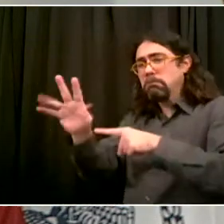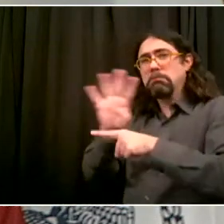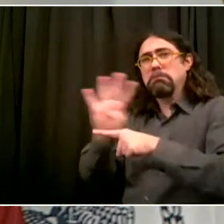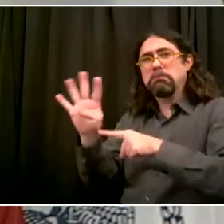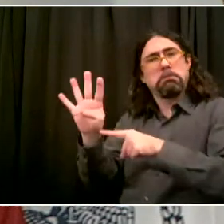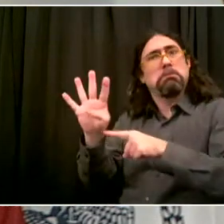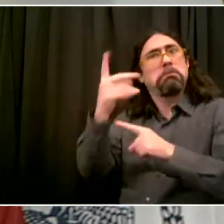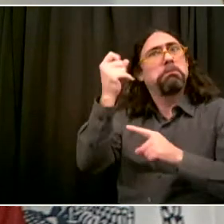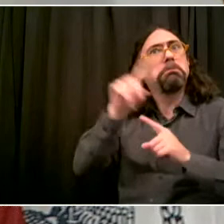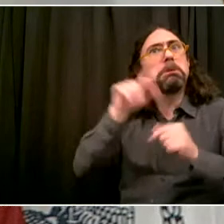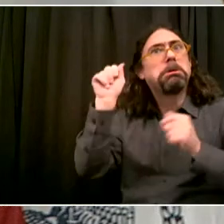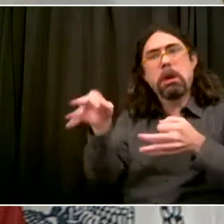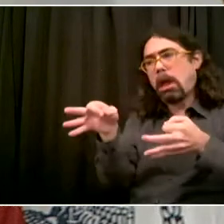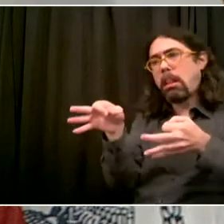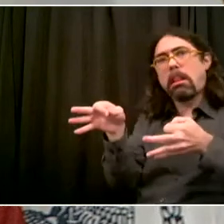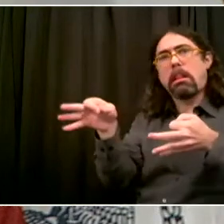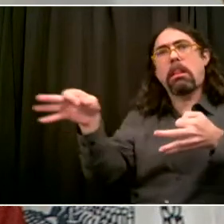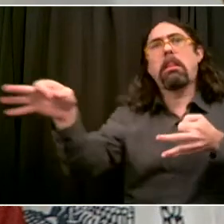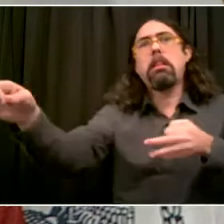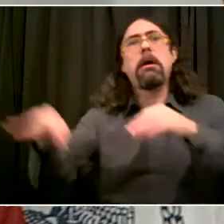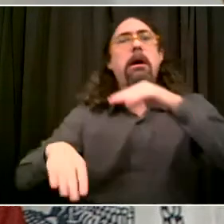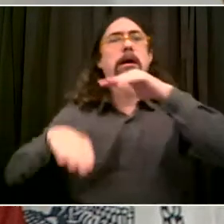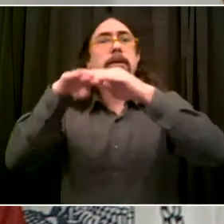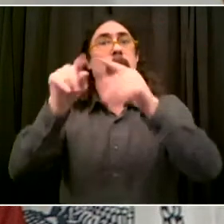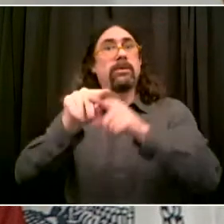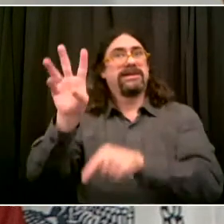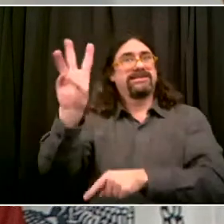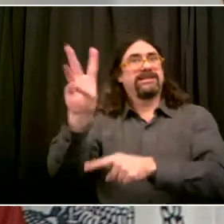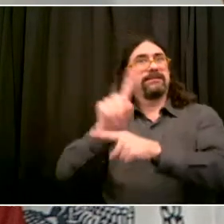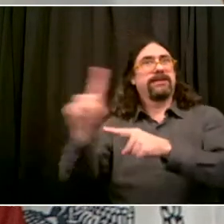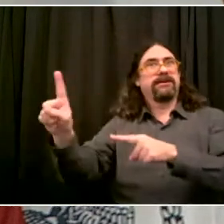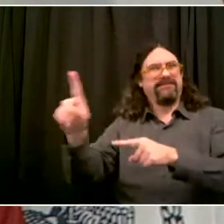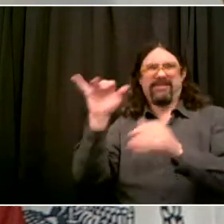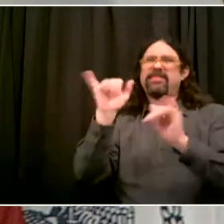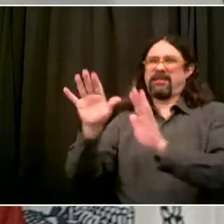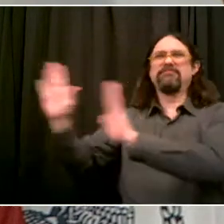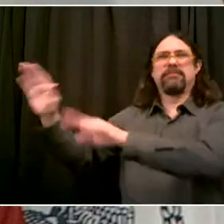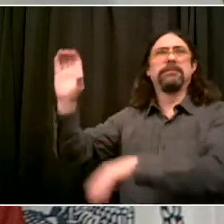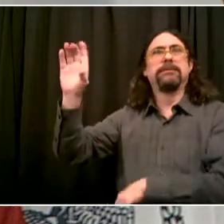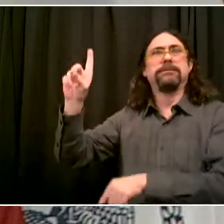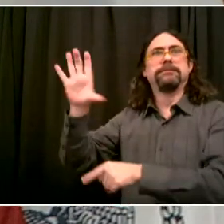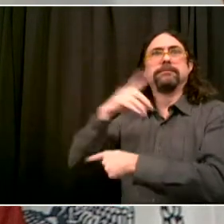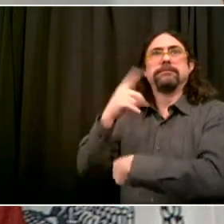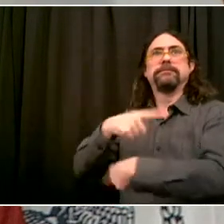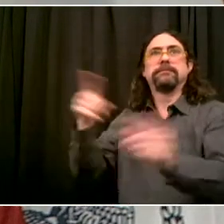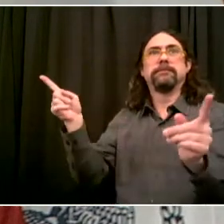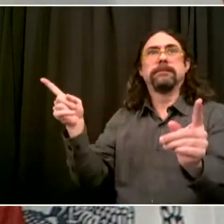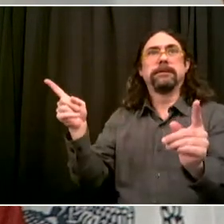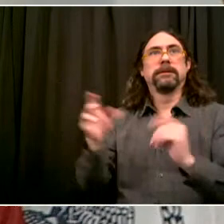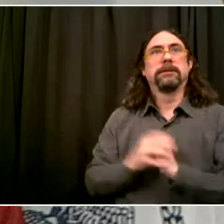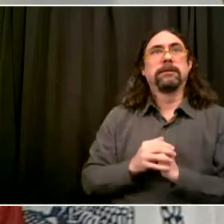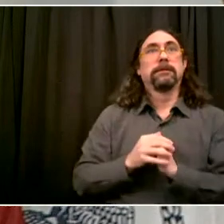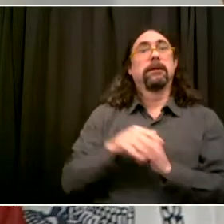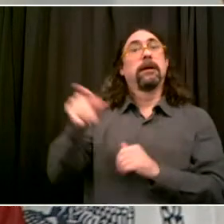UP TO SIX WEEKS AFTER THAT IDEE DALAYAYS ISTILL ACACCEPTC